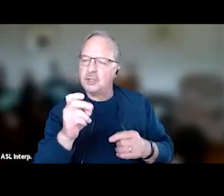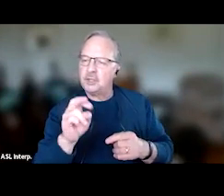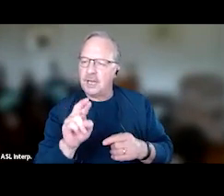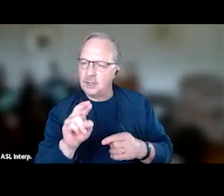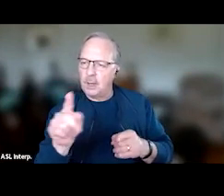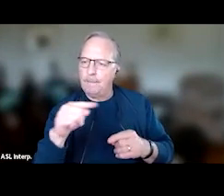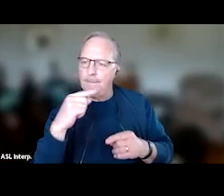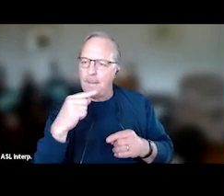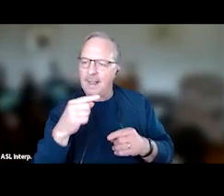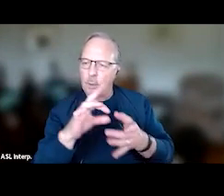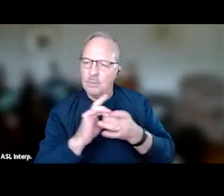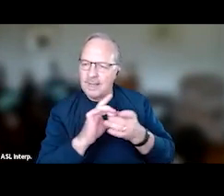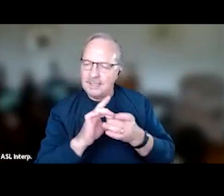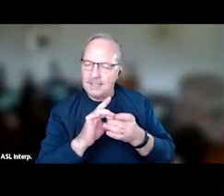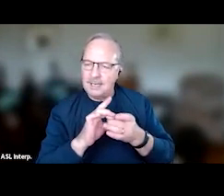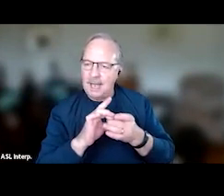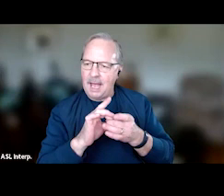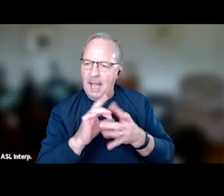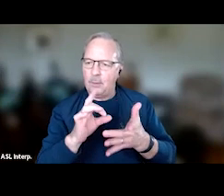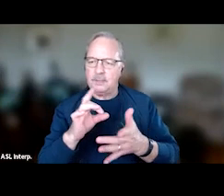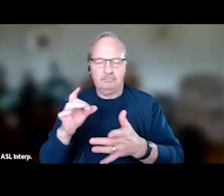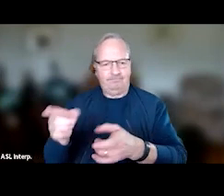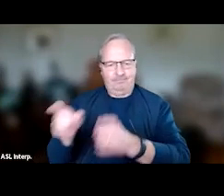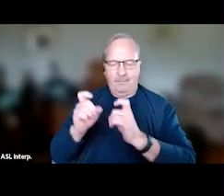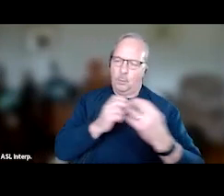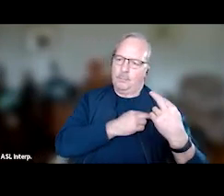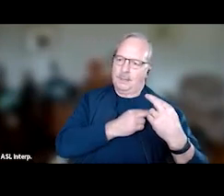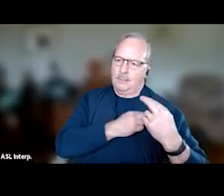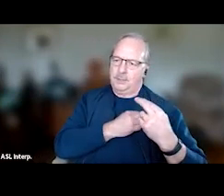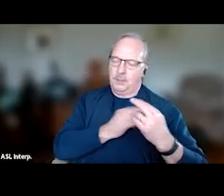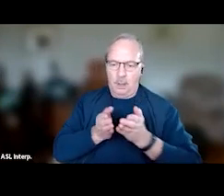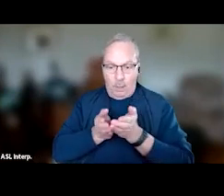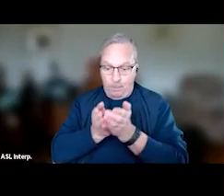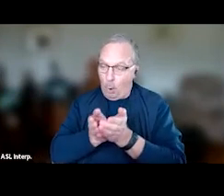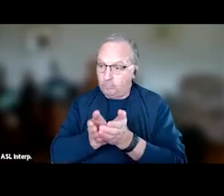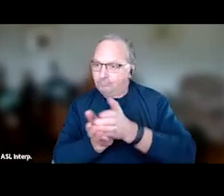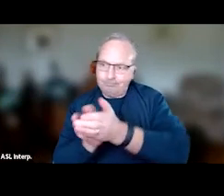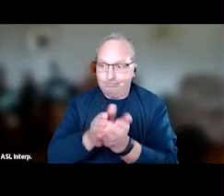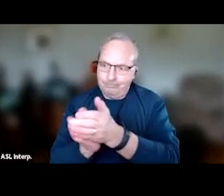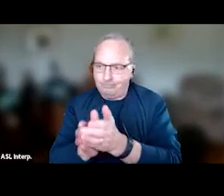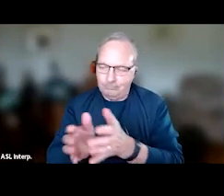I was charged to rock the boat. At the time, this was the national movement